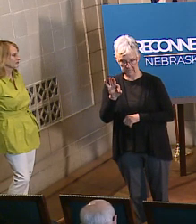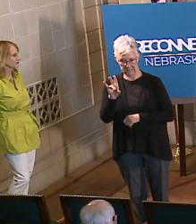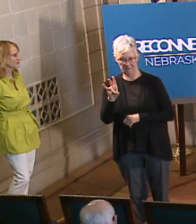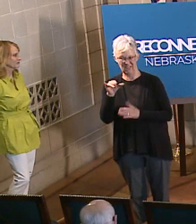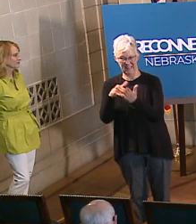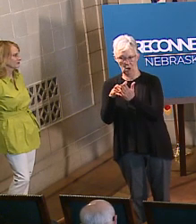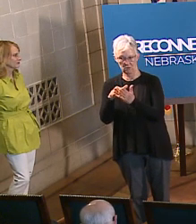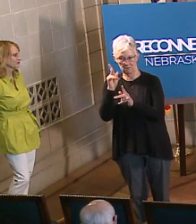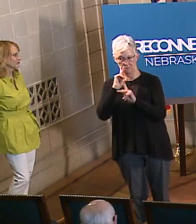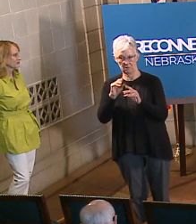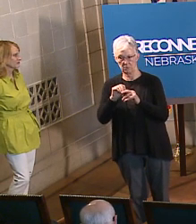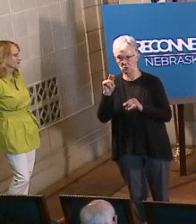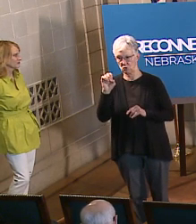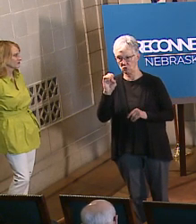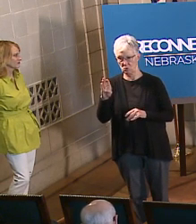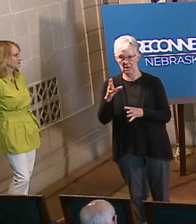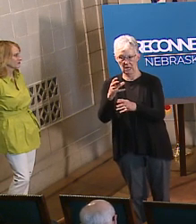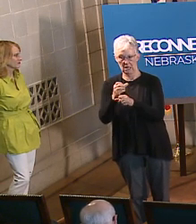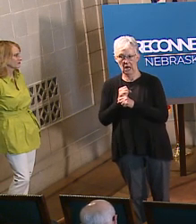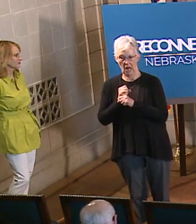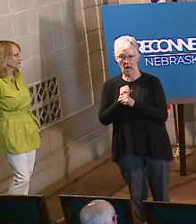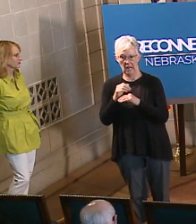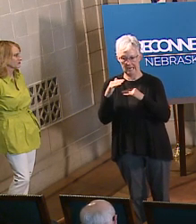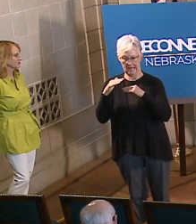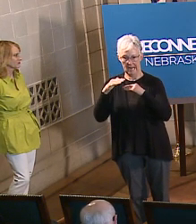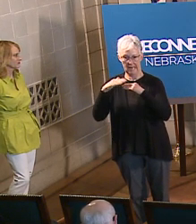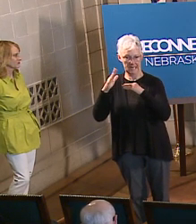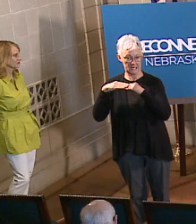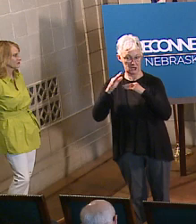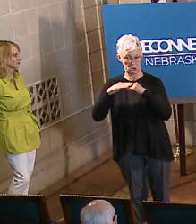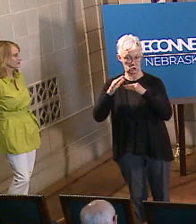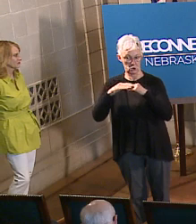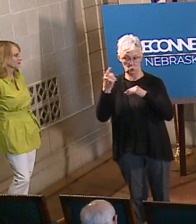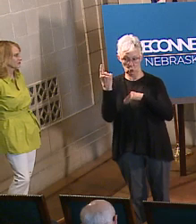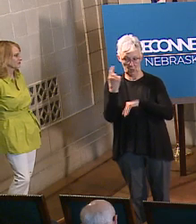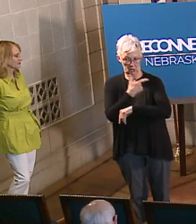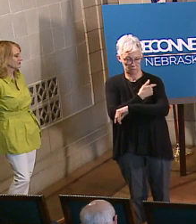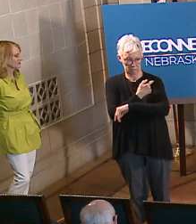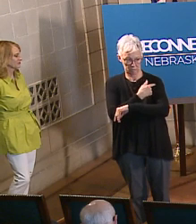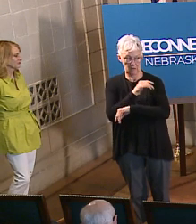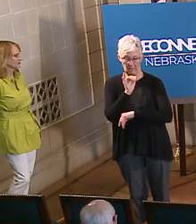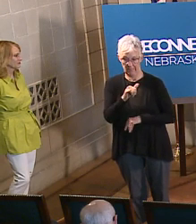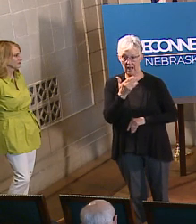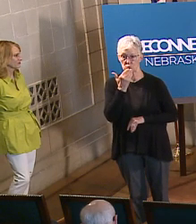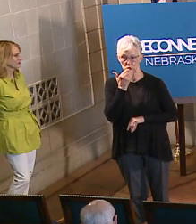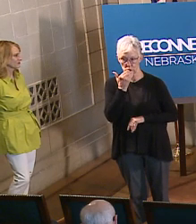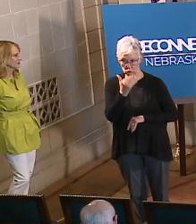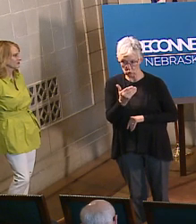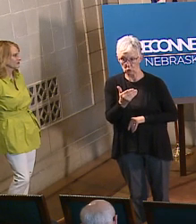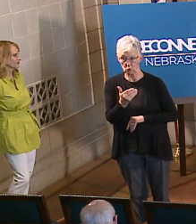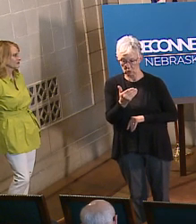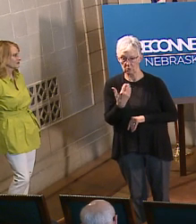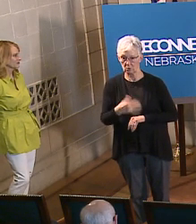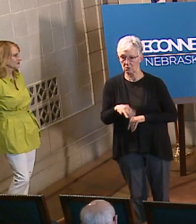RECEIVED AT LEAST ONE VACCINE,